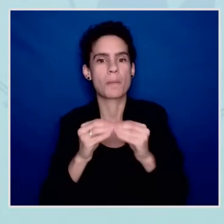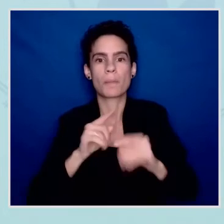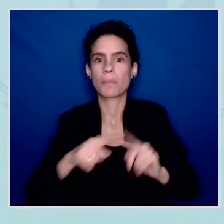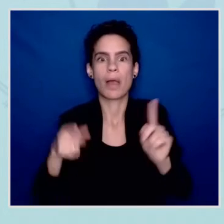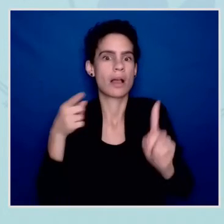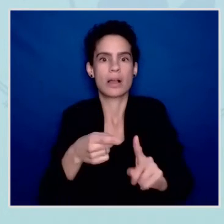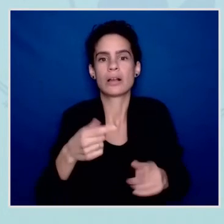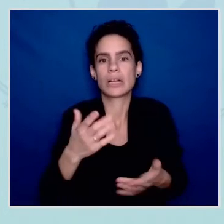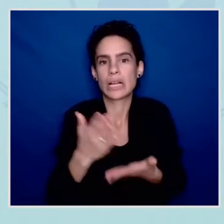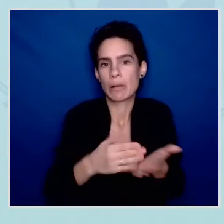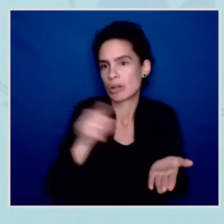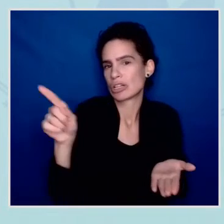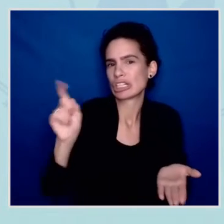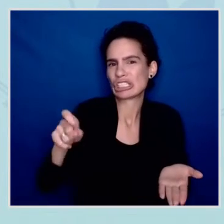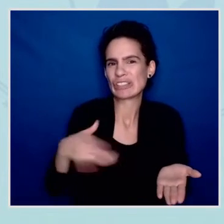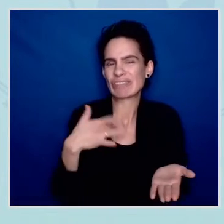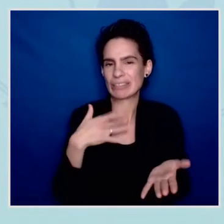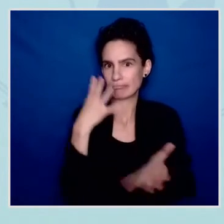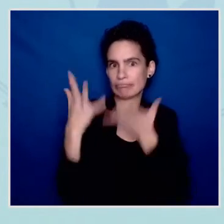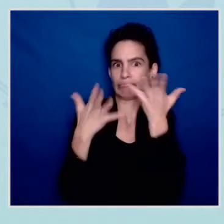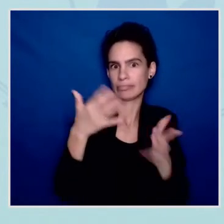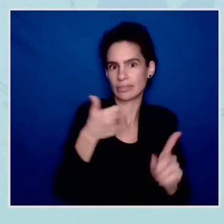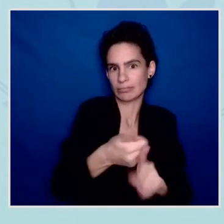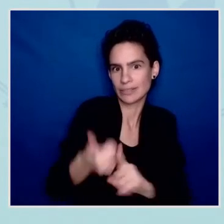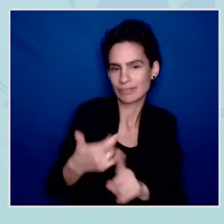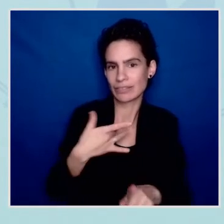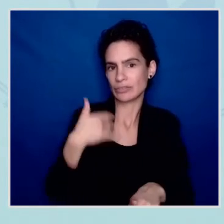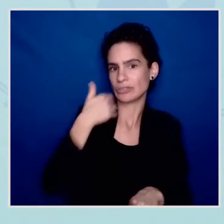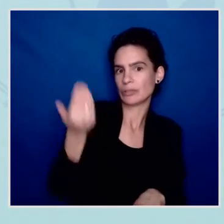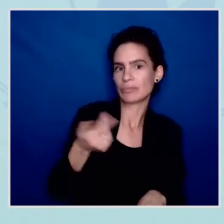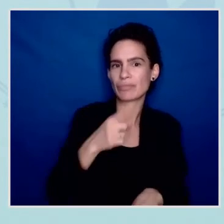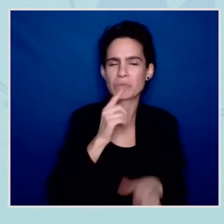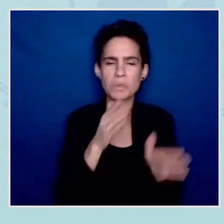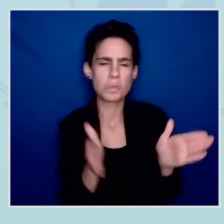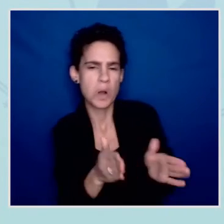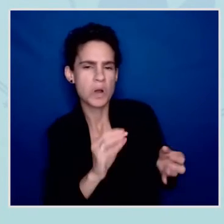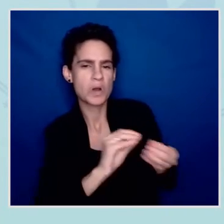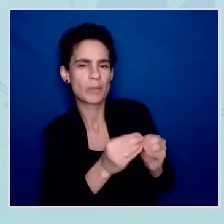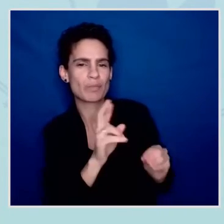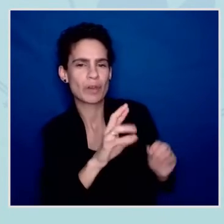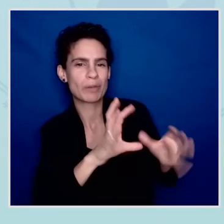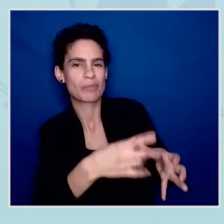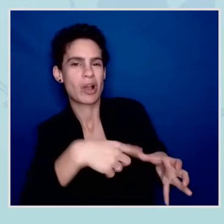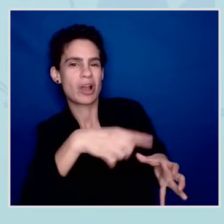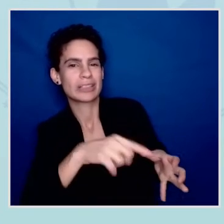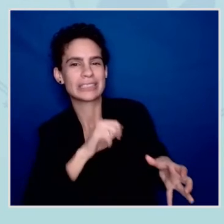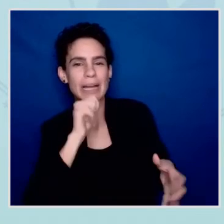AGAIN THIS AFTERNOON. THIS IS A MAN OF ENORMOUS INTEGRITY, ENORMOUS INTEGRITY. HE LIVES HIS FATE. THERE ARE SO MANY MORE'S, BUT